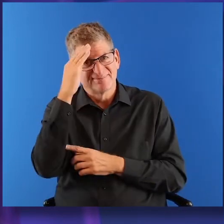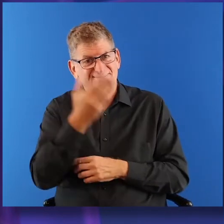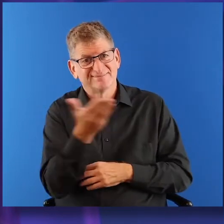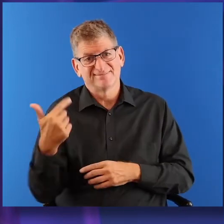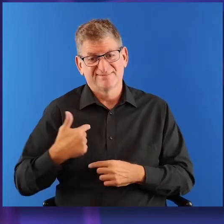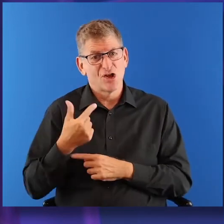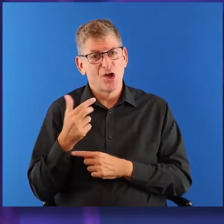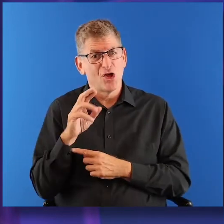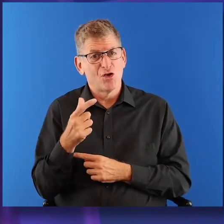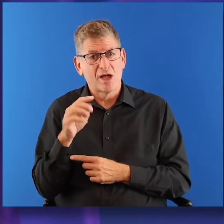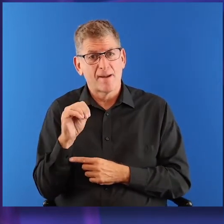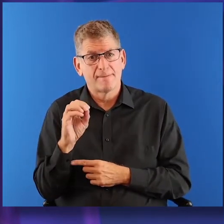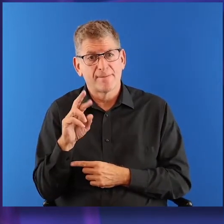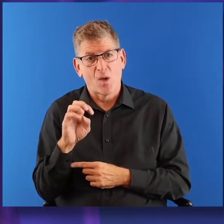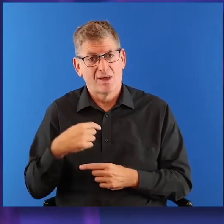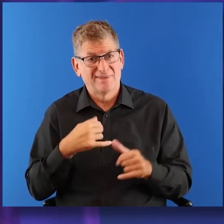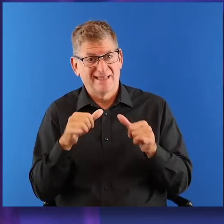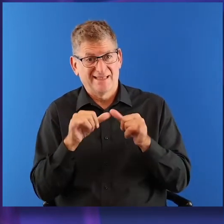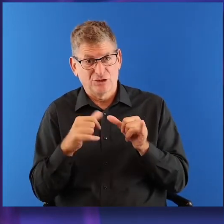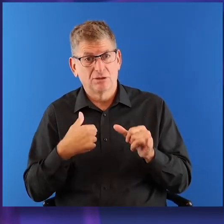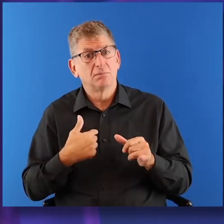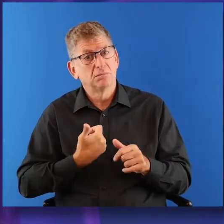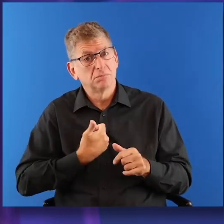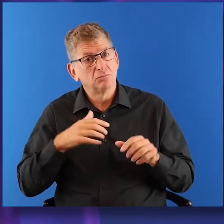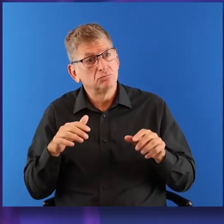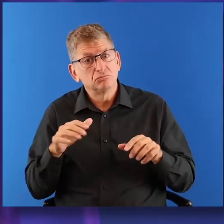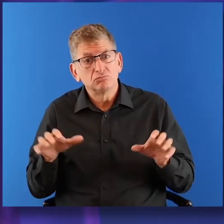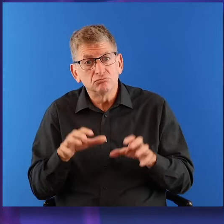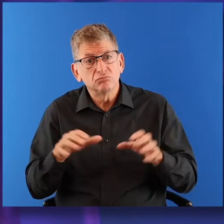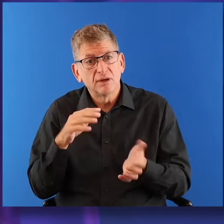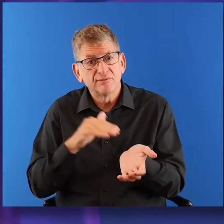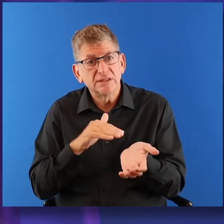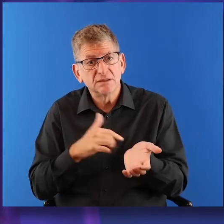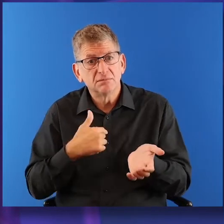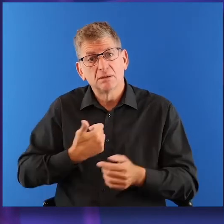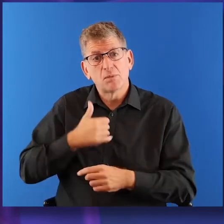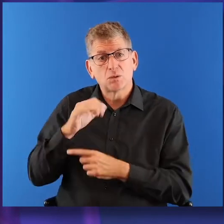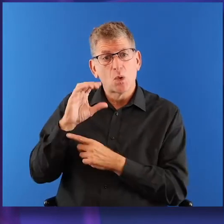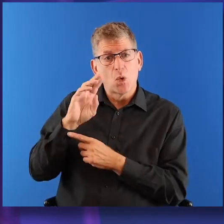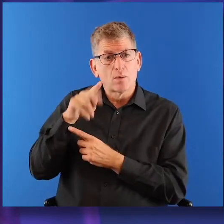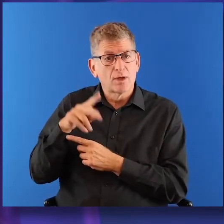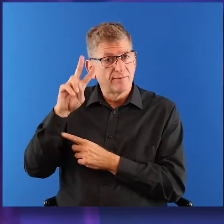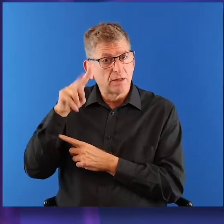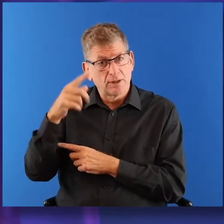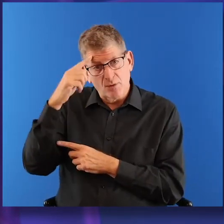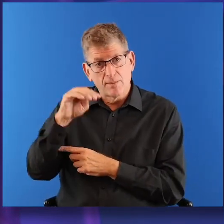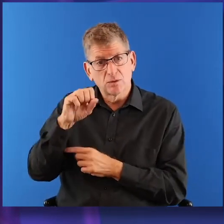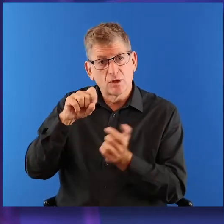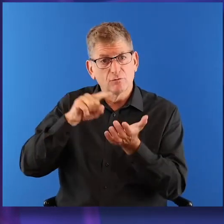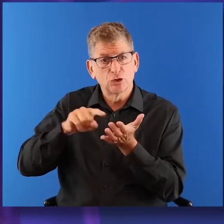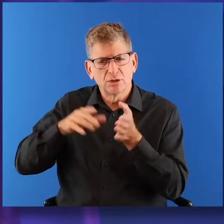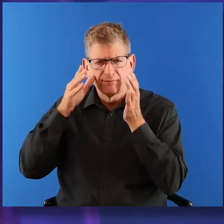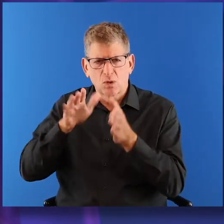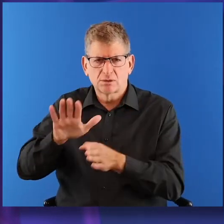I'm an engineer, a practicing physician, and I'm a Corporate Vice President for Microsoft Research, focusing on health and life sciences.